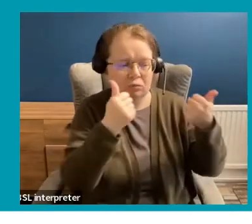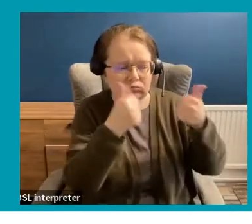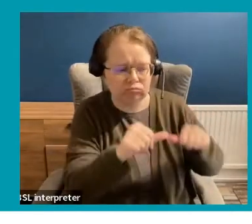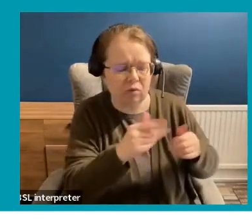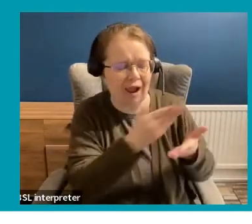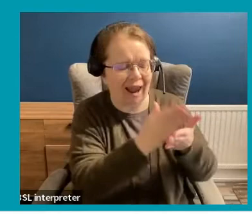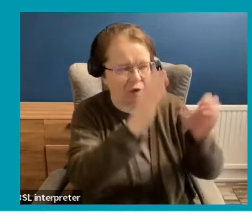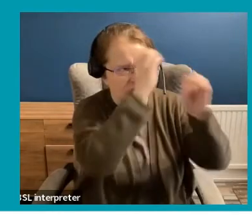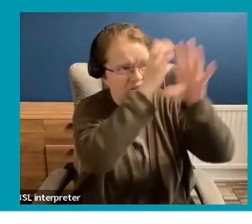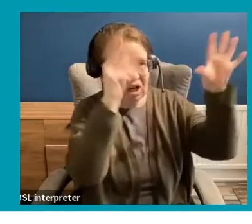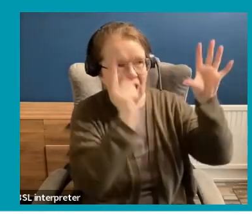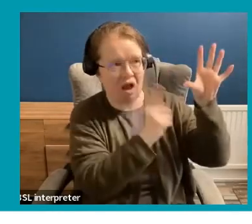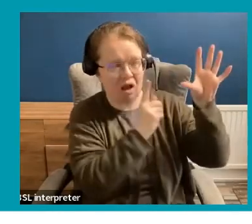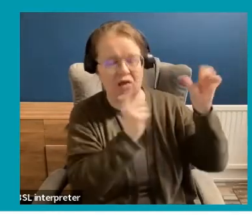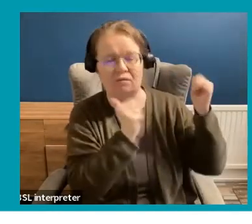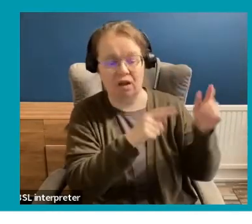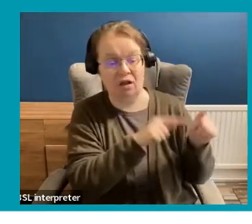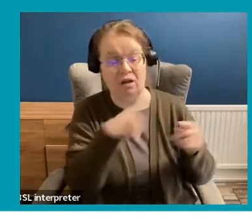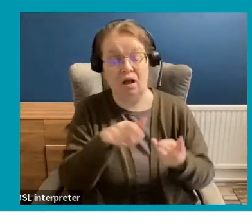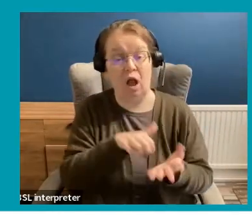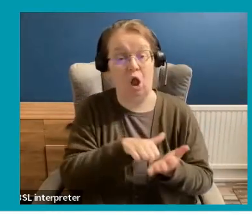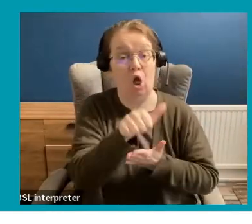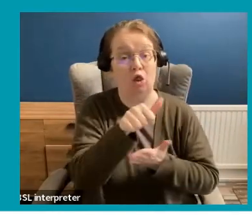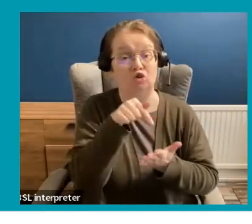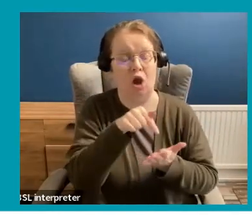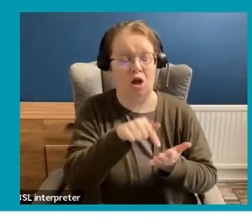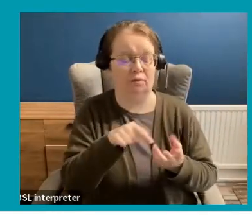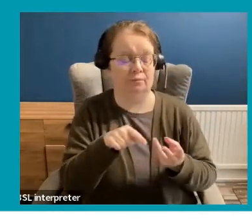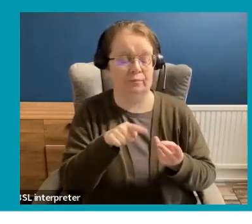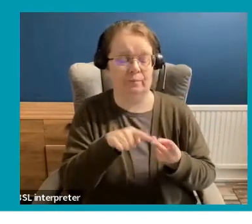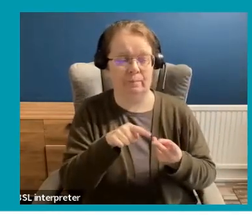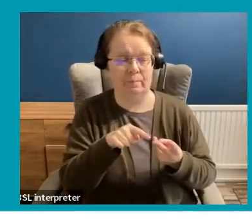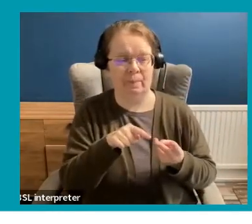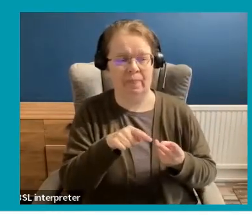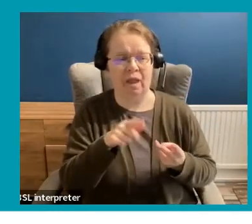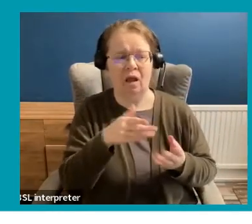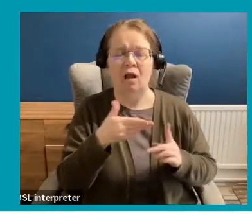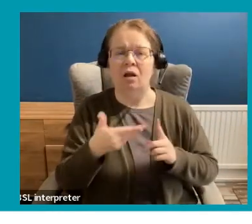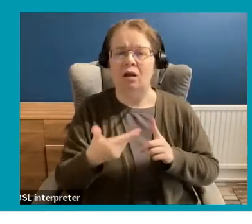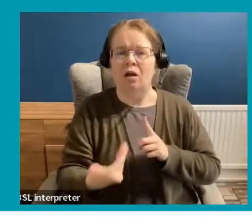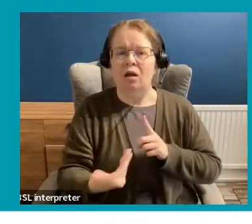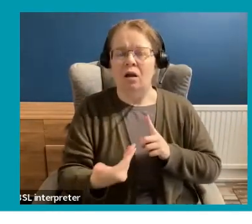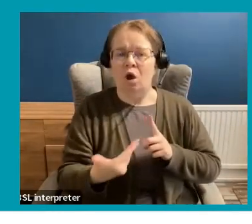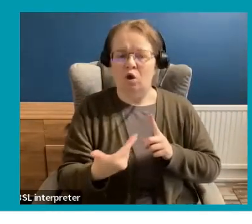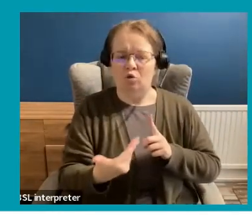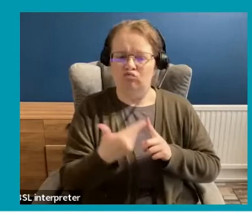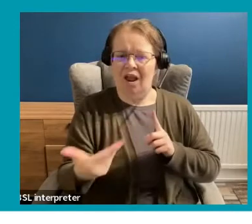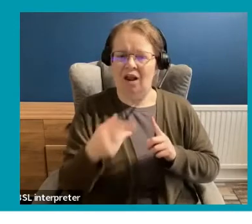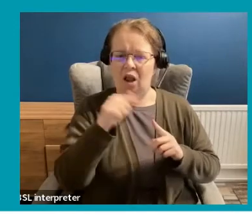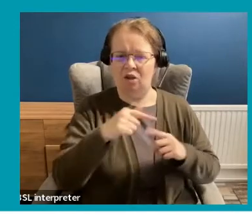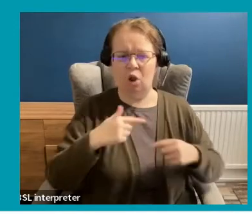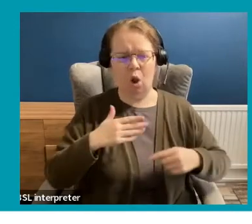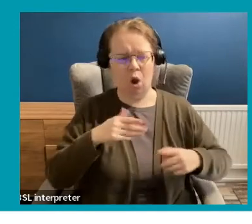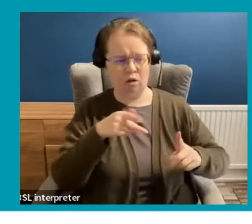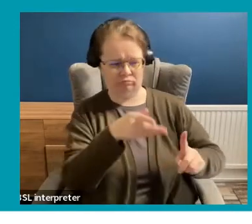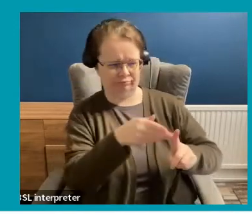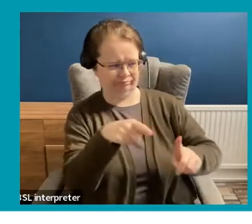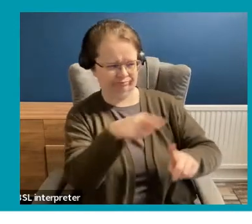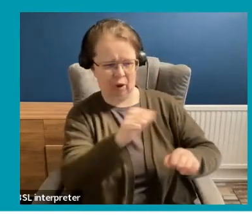And then culture is about recognizing what behaviors you want in your organization